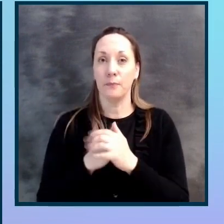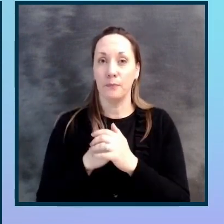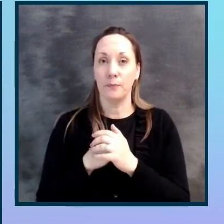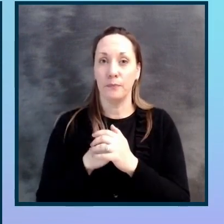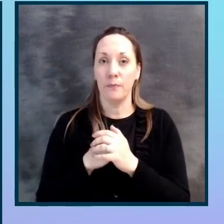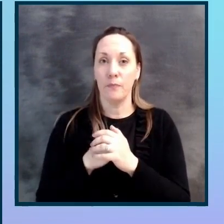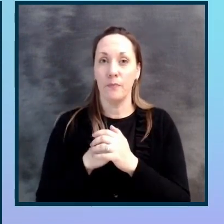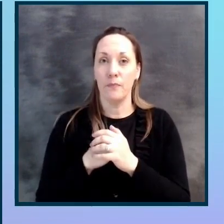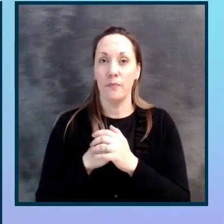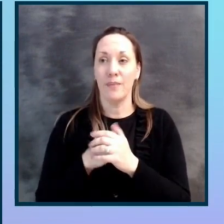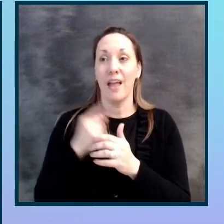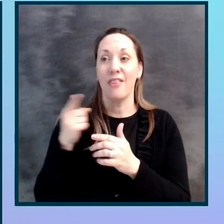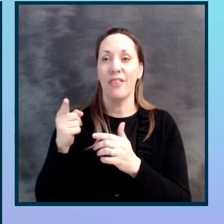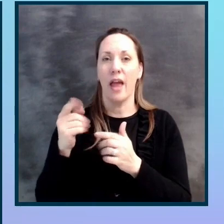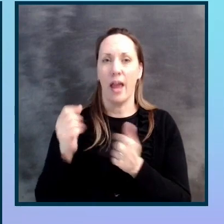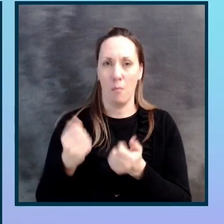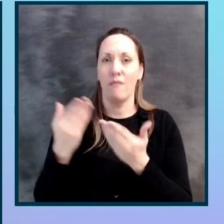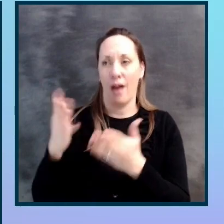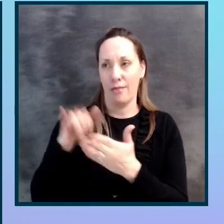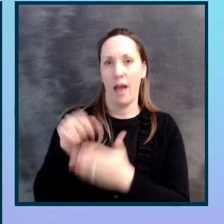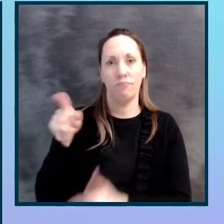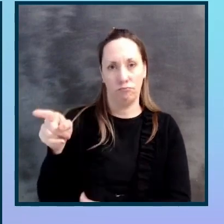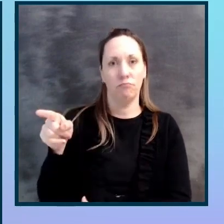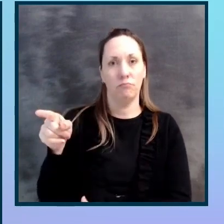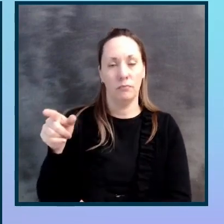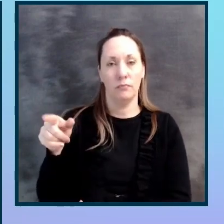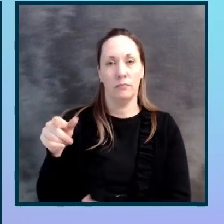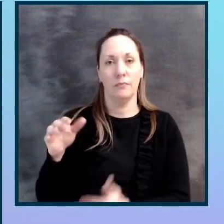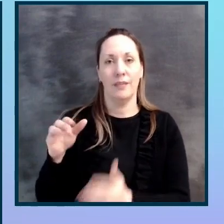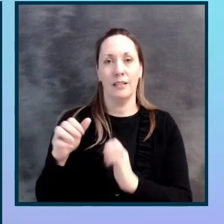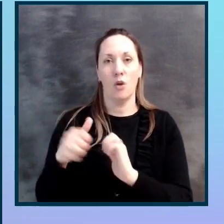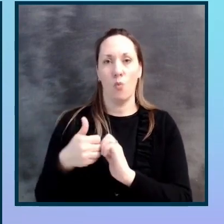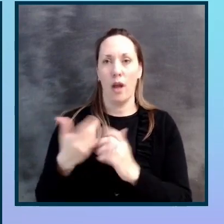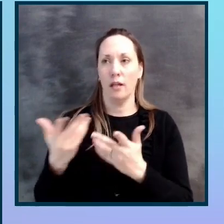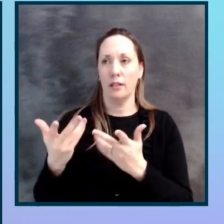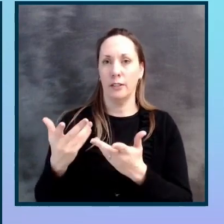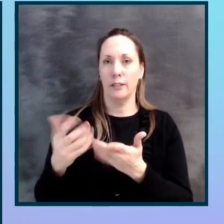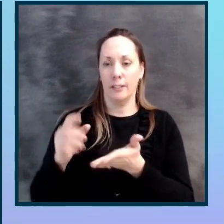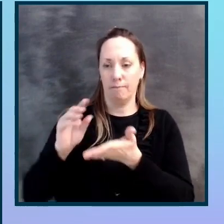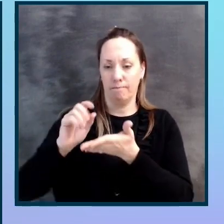they actually provide that as a way of a report and since then,